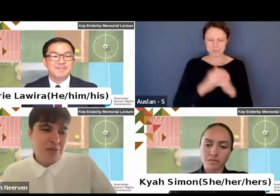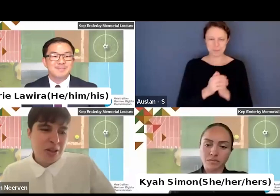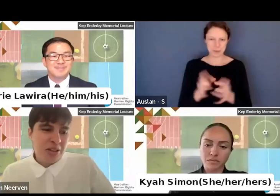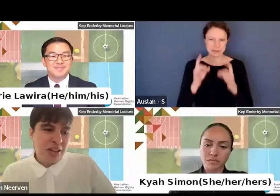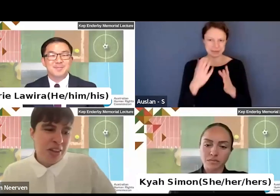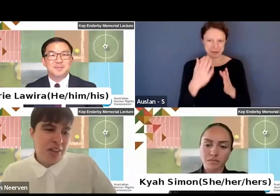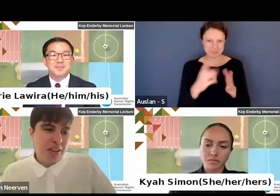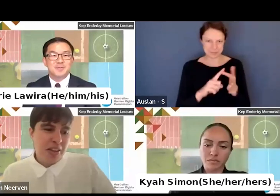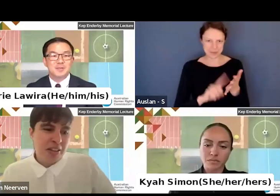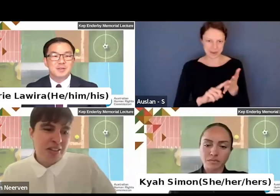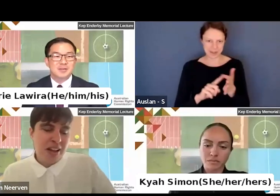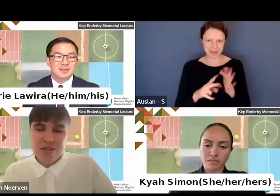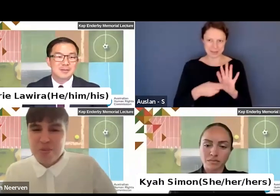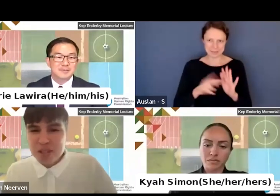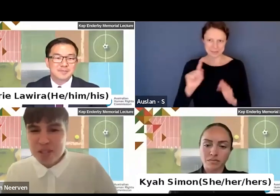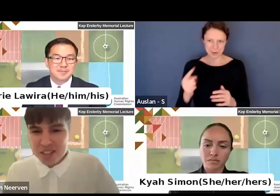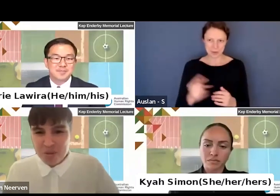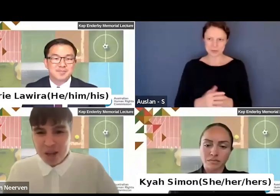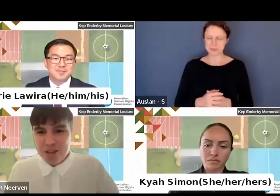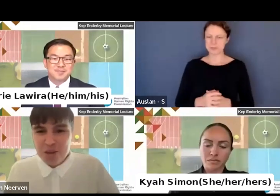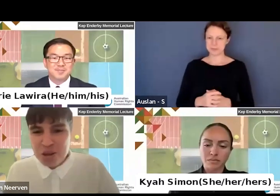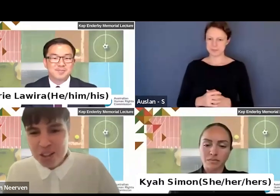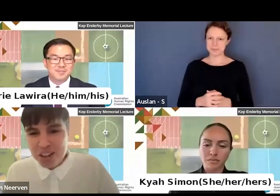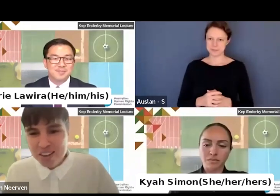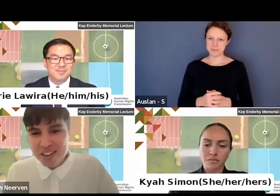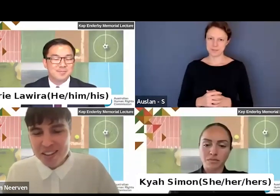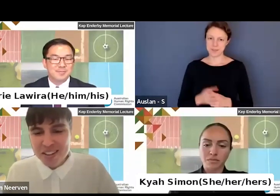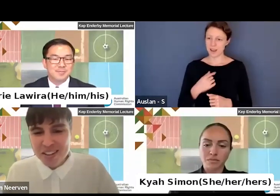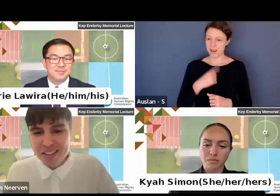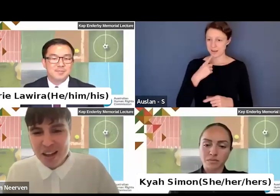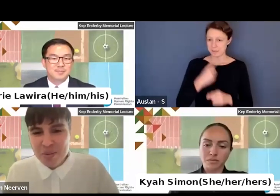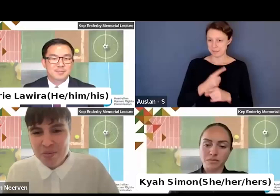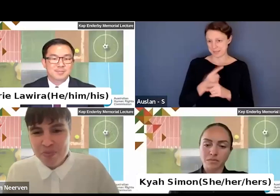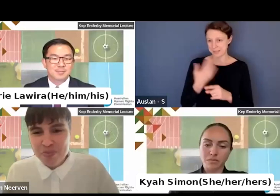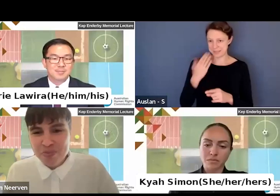Well, I think as I mentioned in my talk, I think